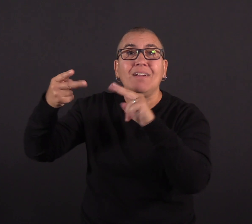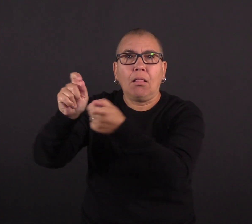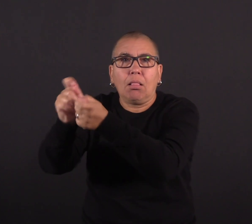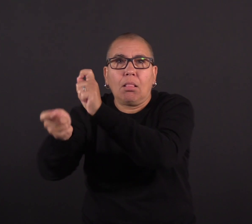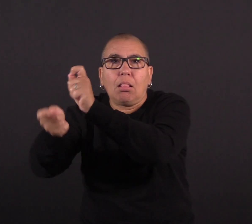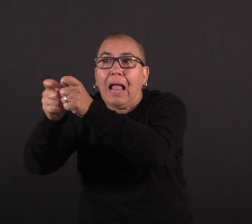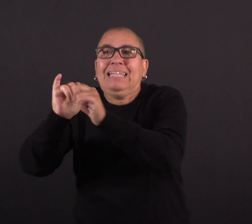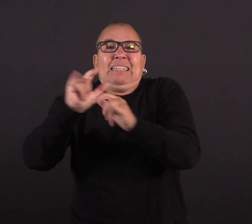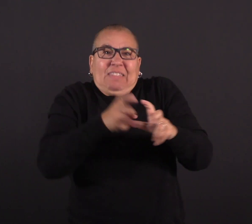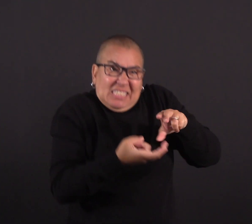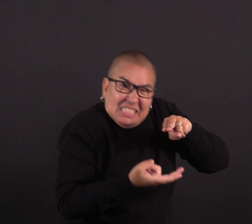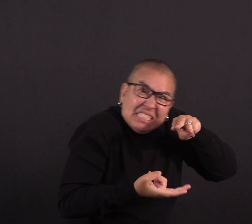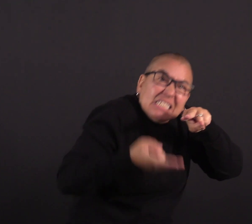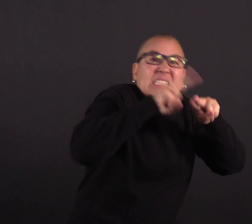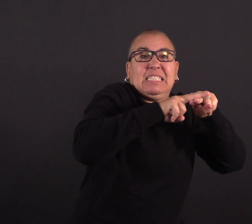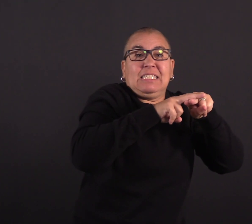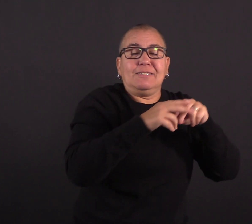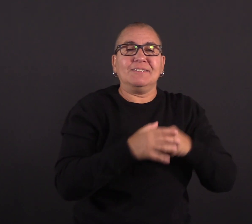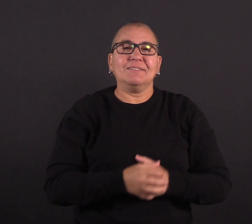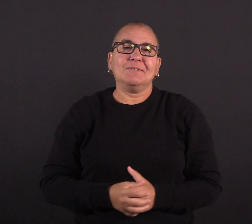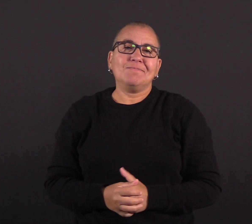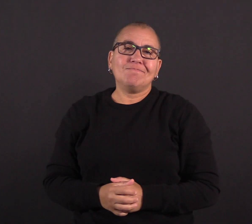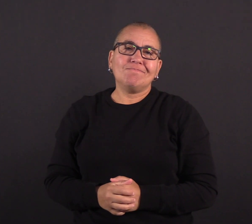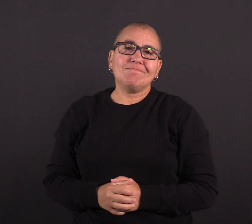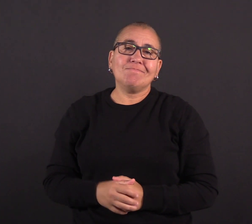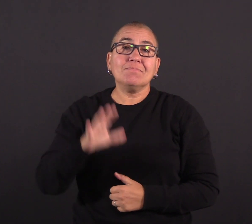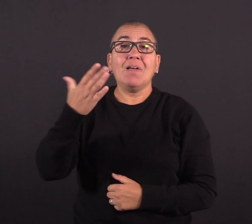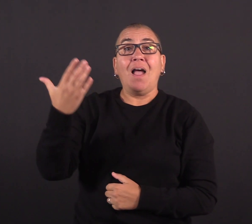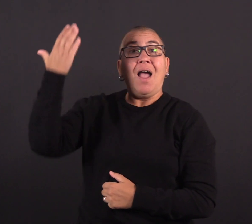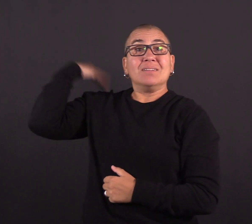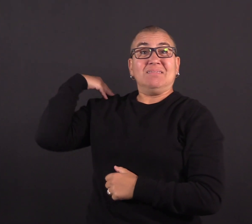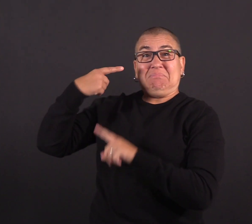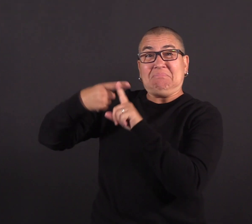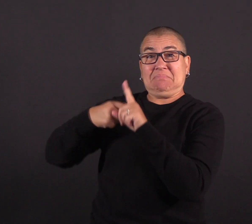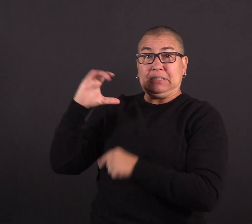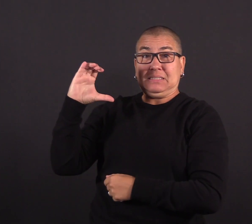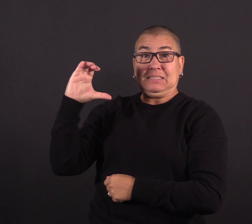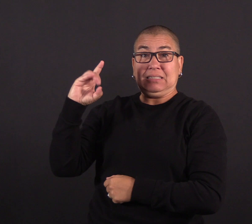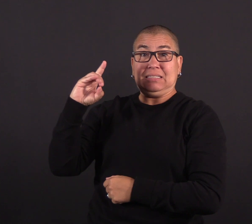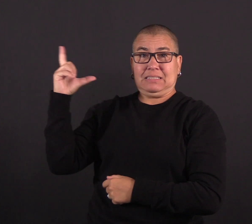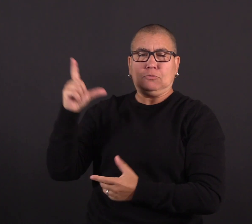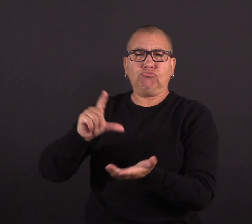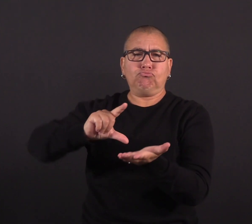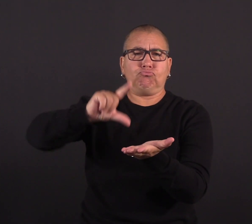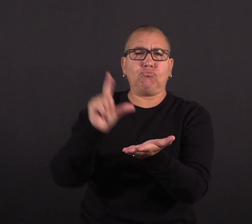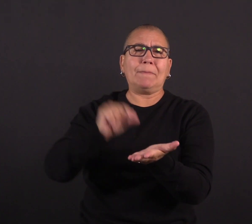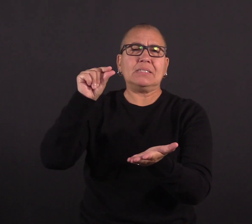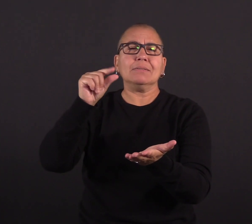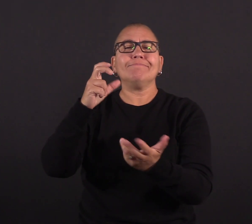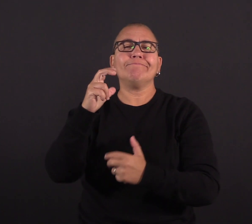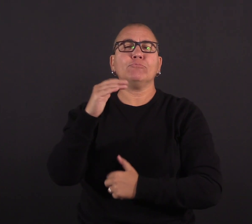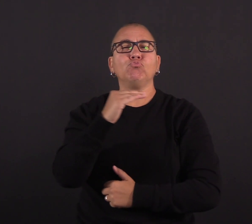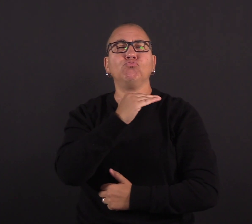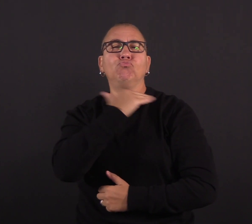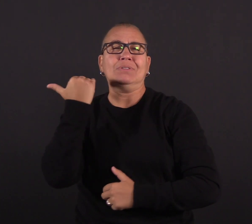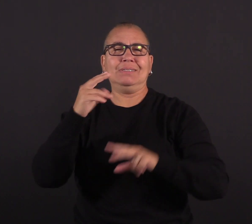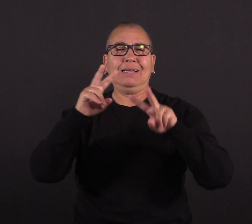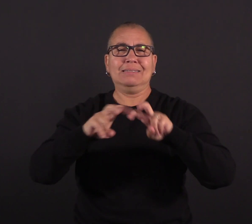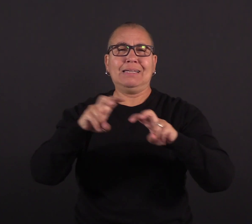last month, said BA.2.86 may be more adept at causing infection, but there’s no evidence the